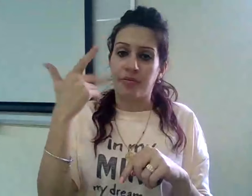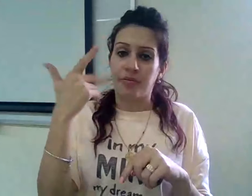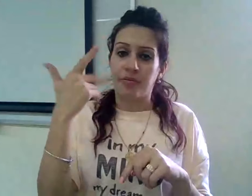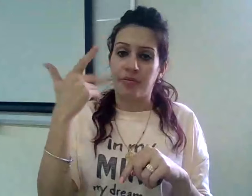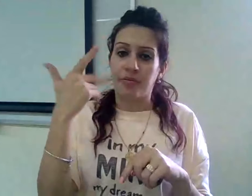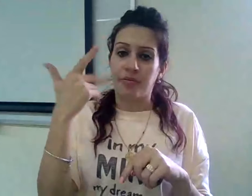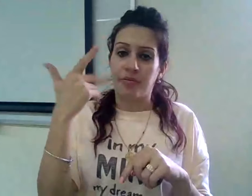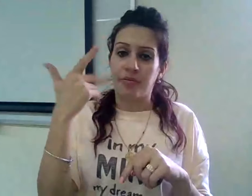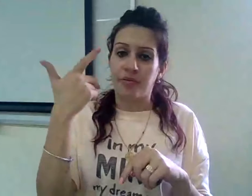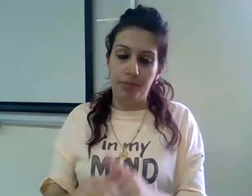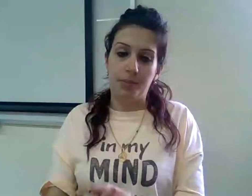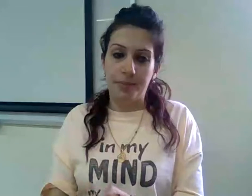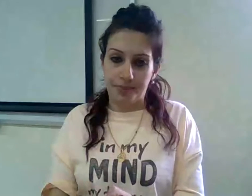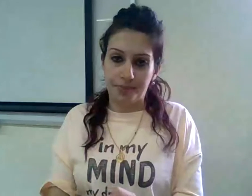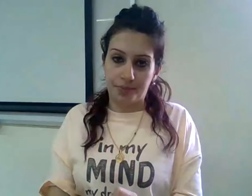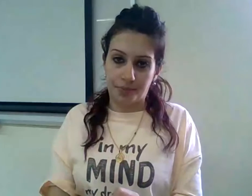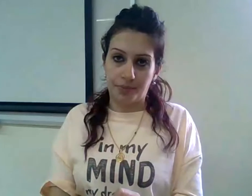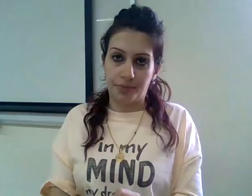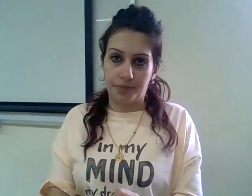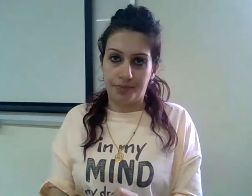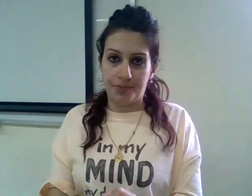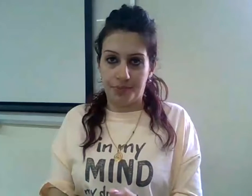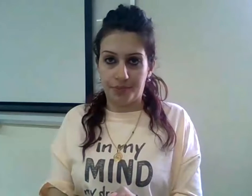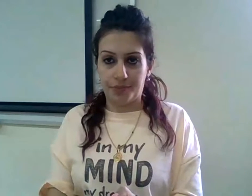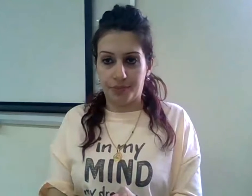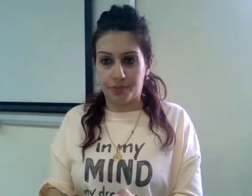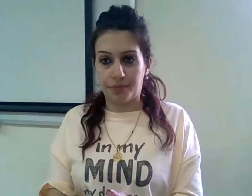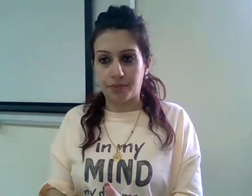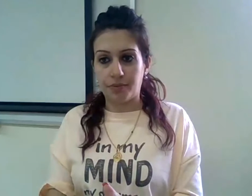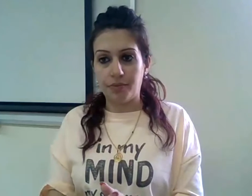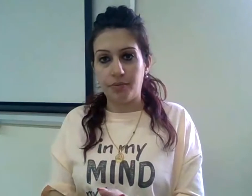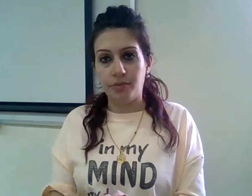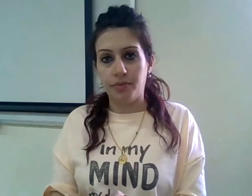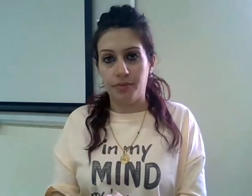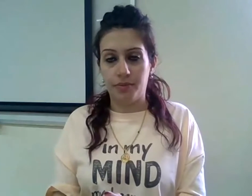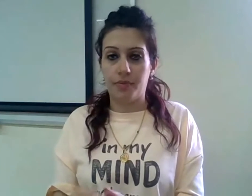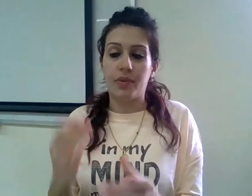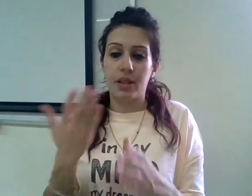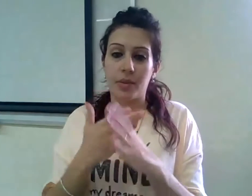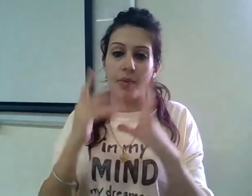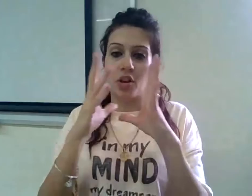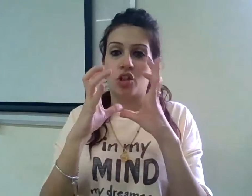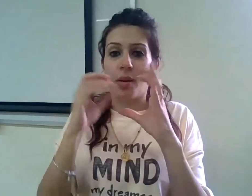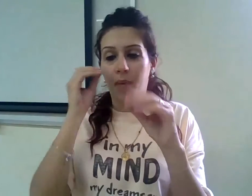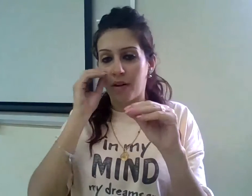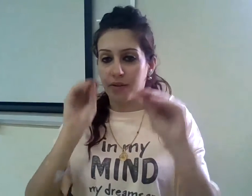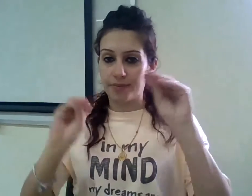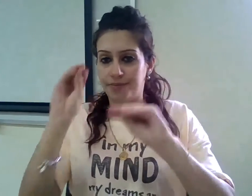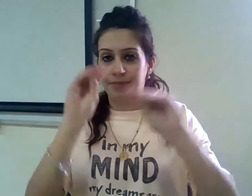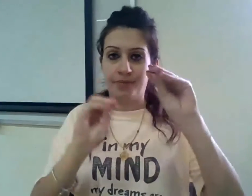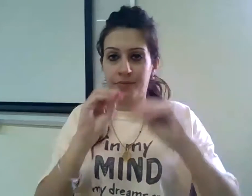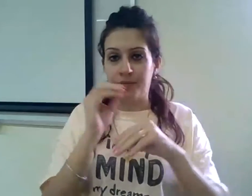and have to have a look later on, on the recordings. So we have about